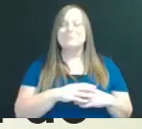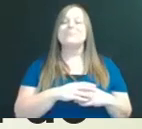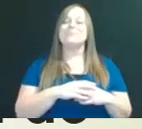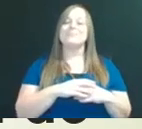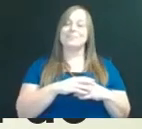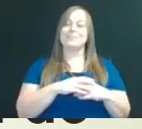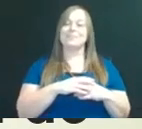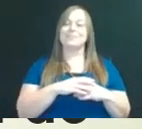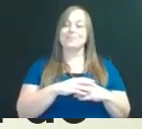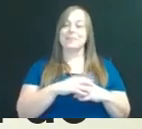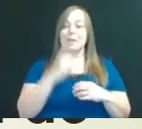And for NYSCB,